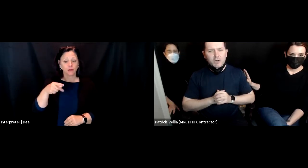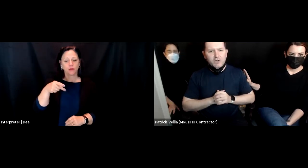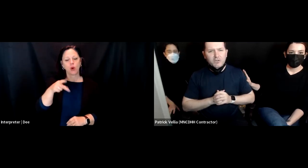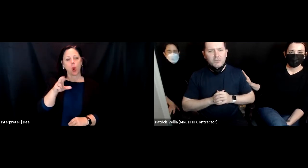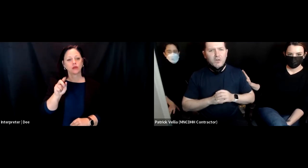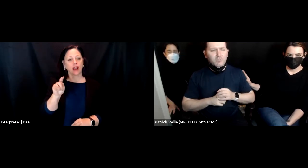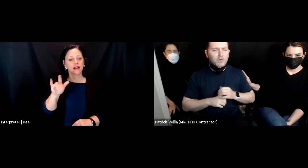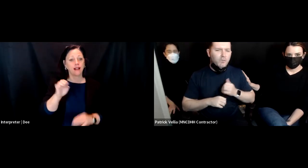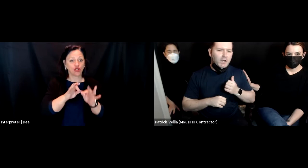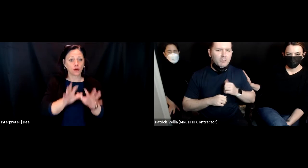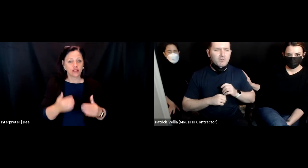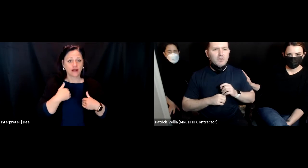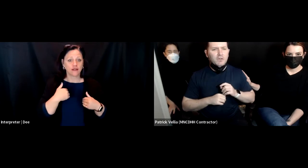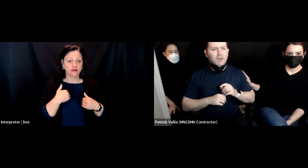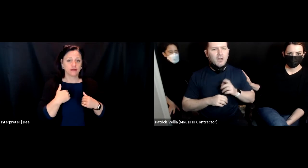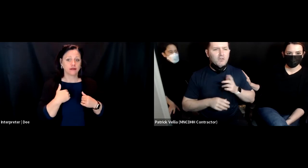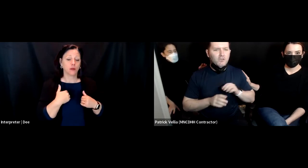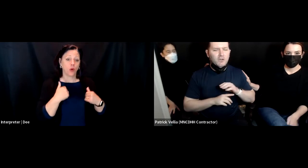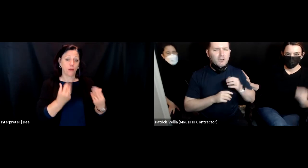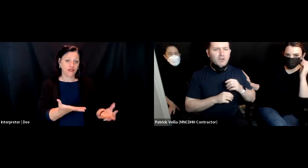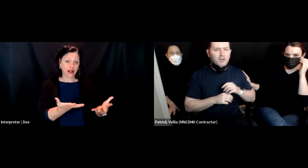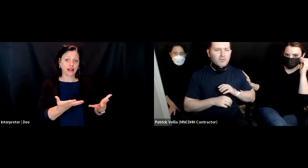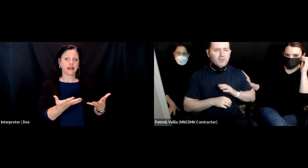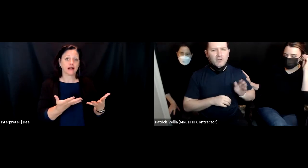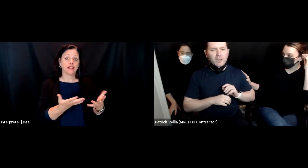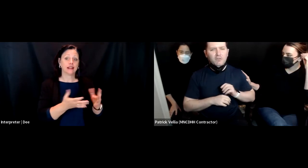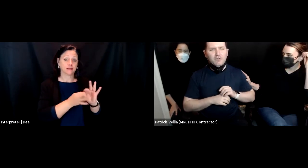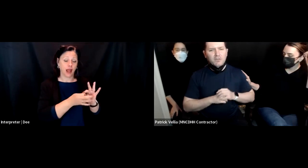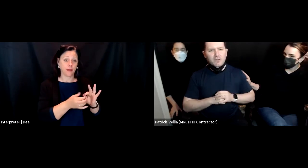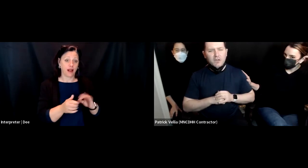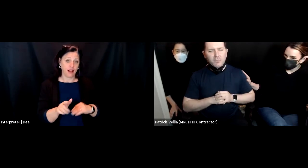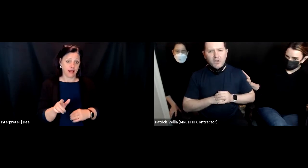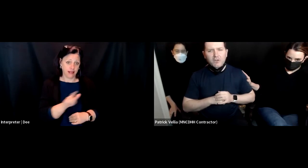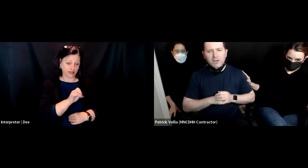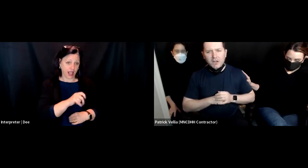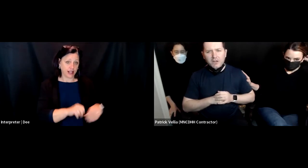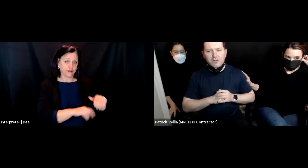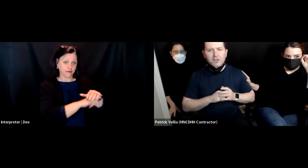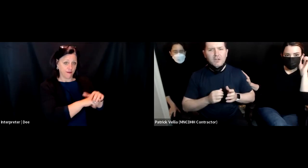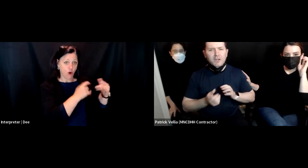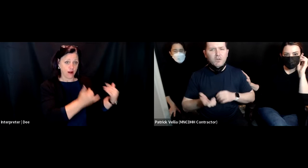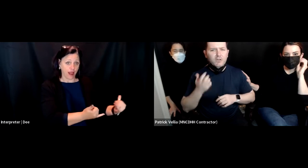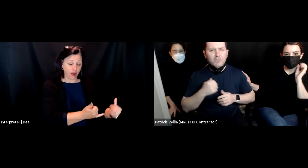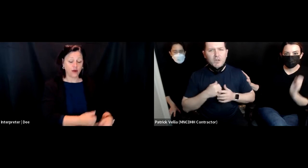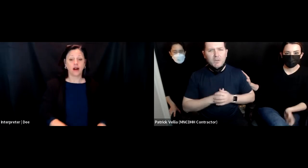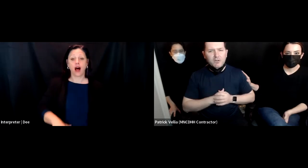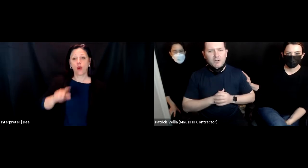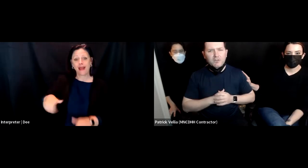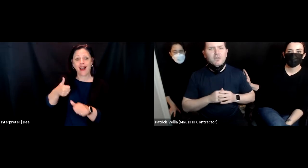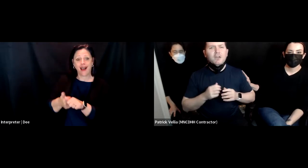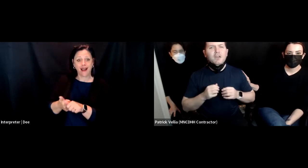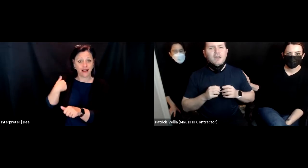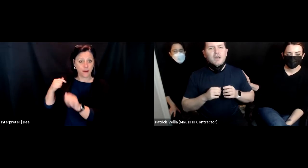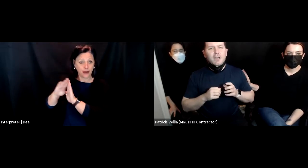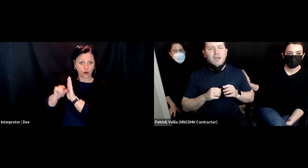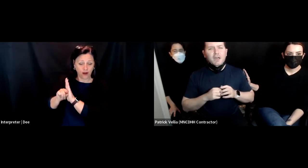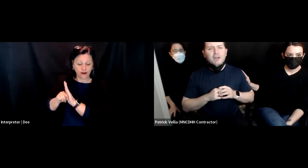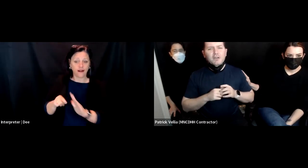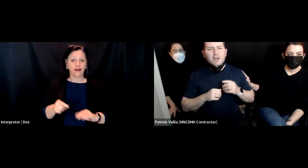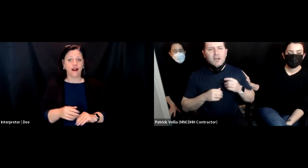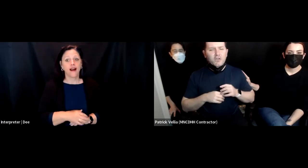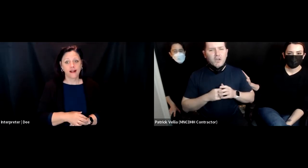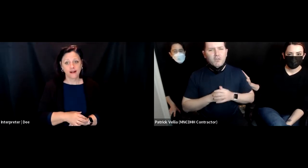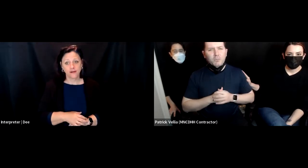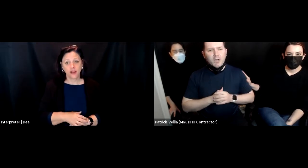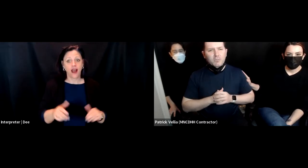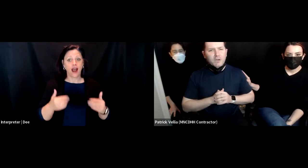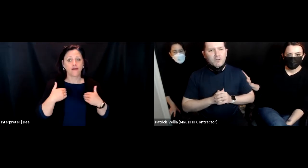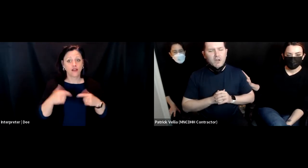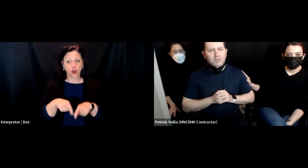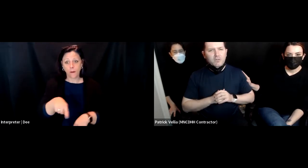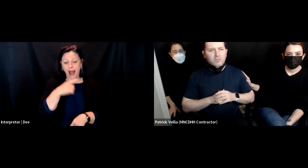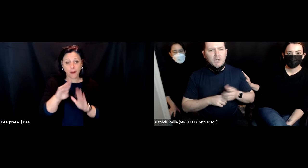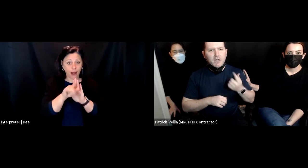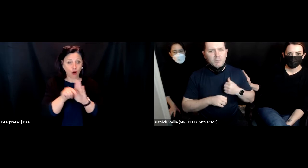And I have my mask covering my neck at the moment.